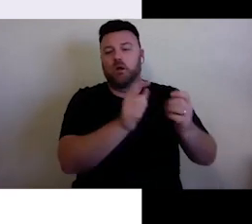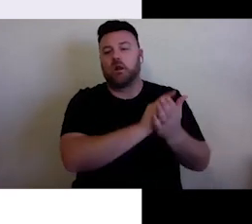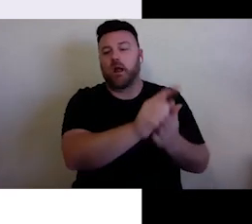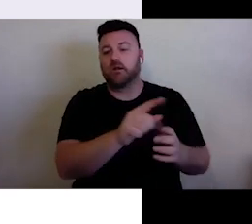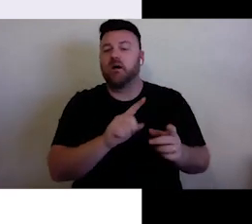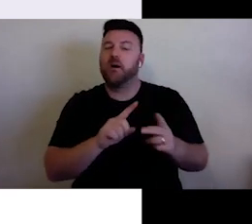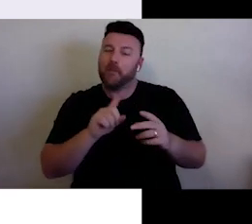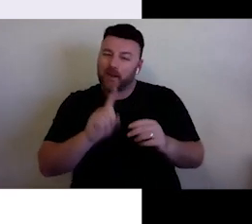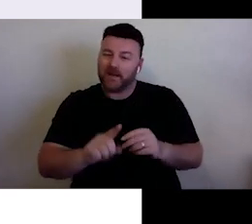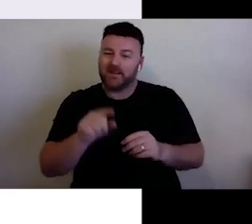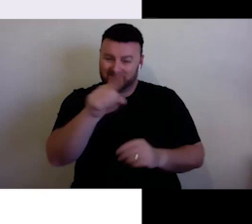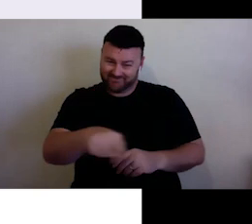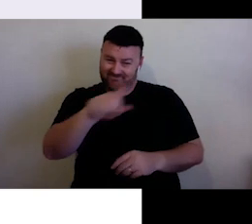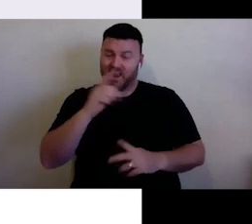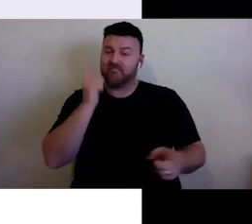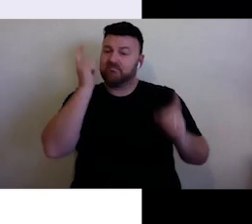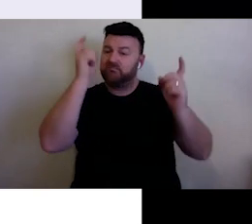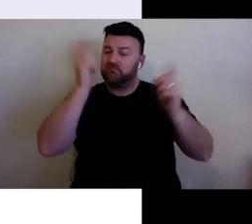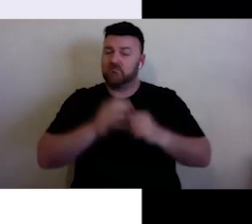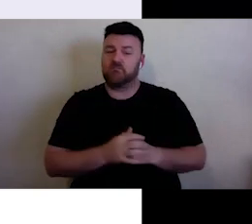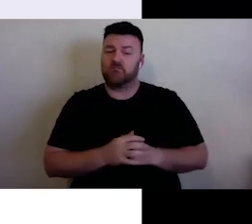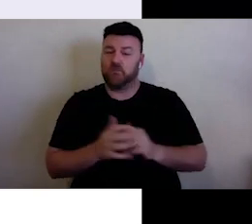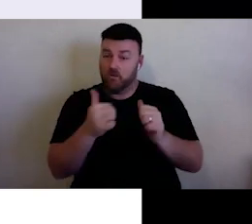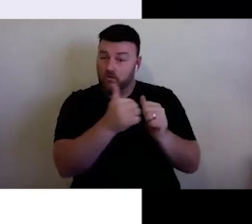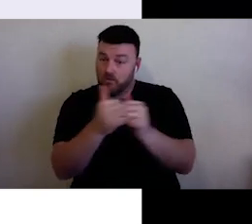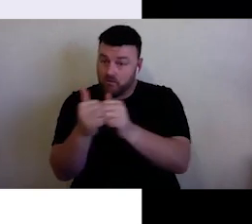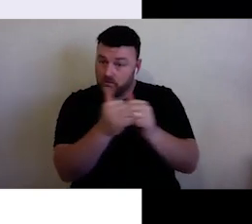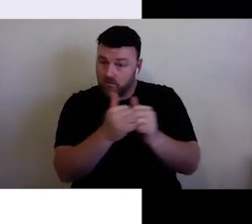people. And collaboration - so we have user-generated content. Can